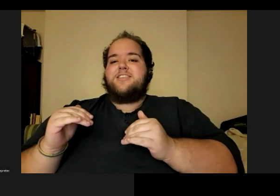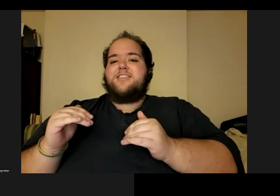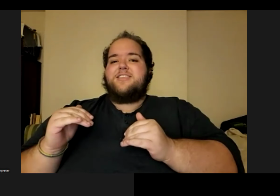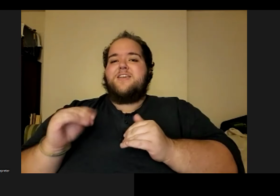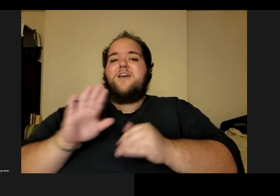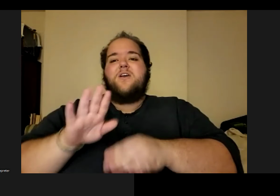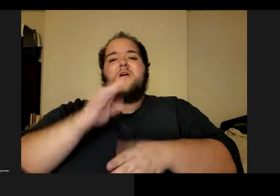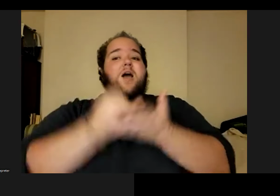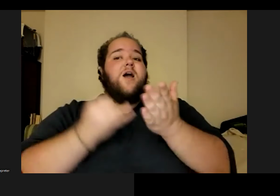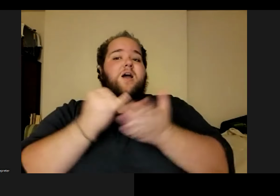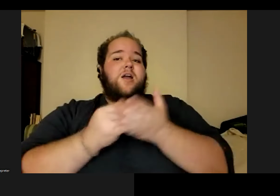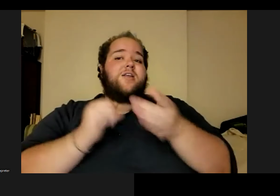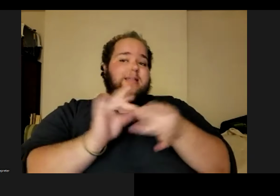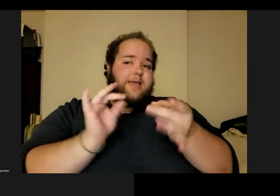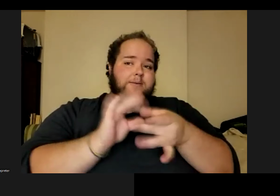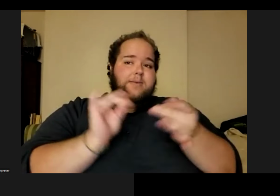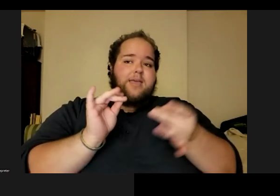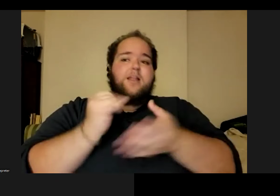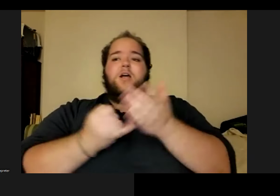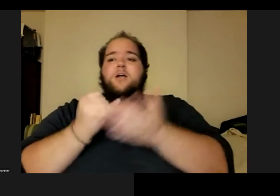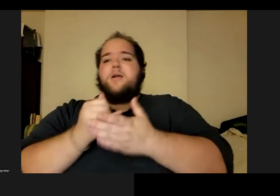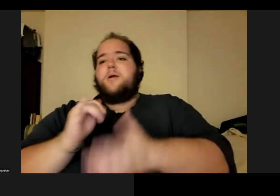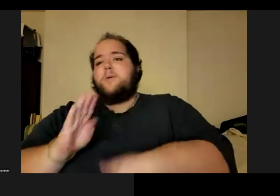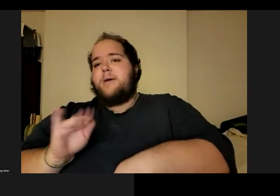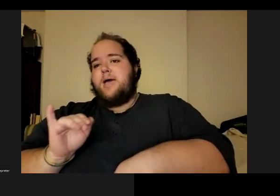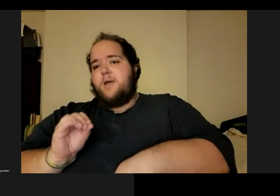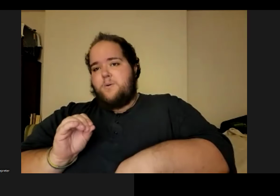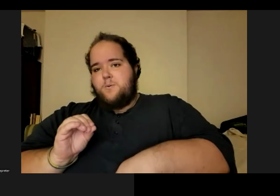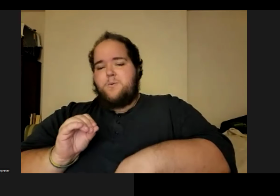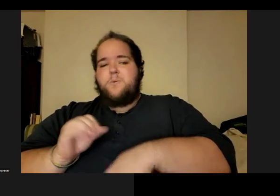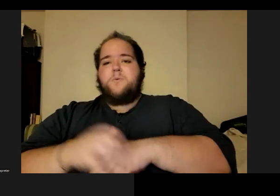and artist's bio so I'm going to talk a little bit about